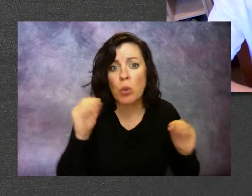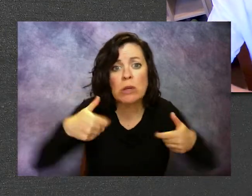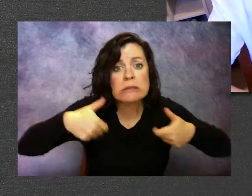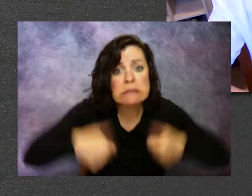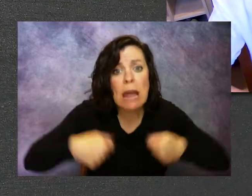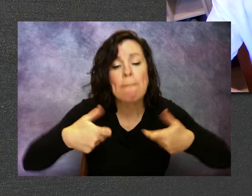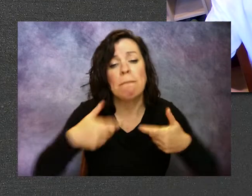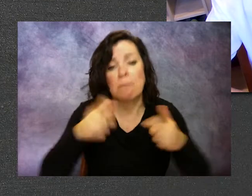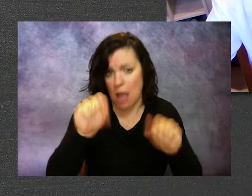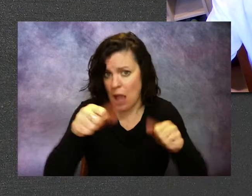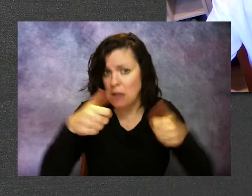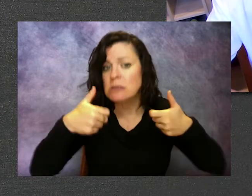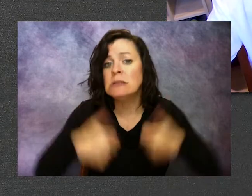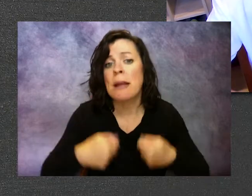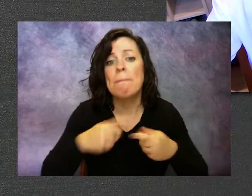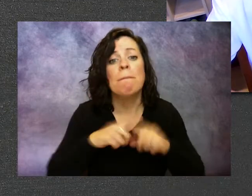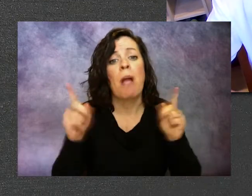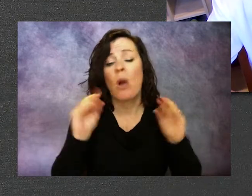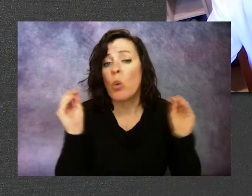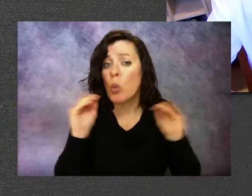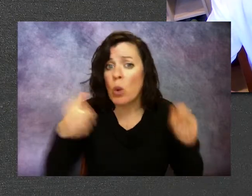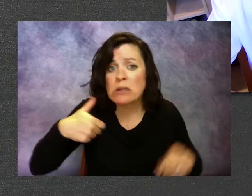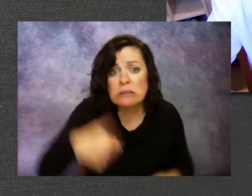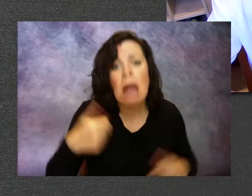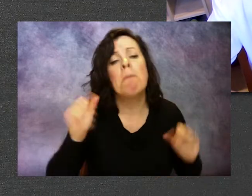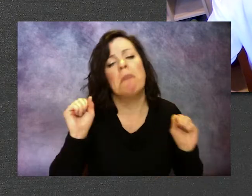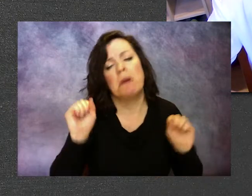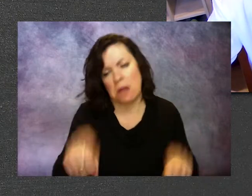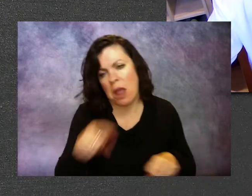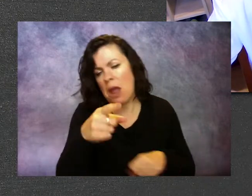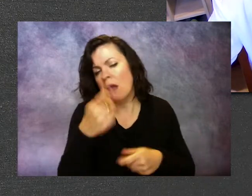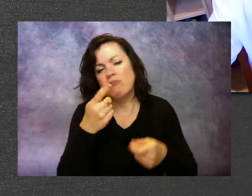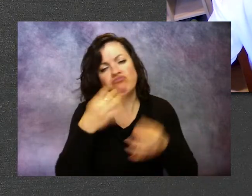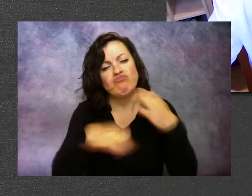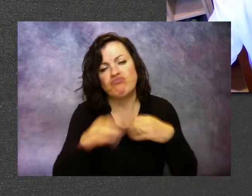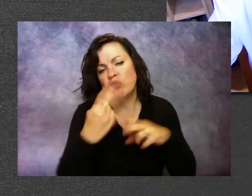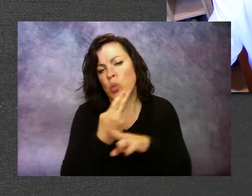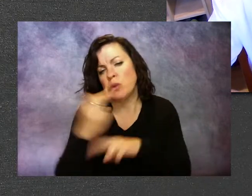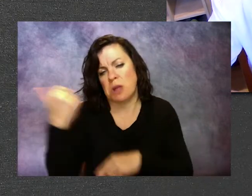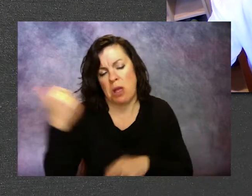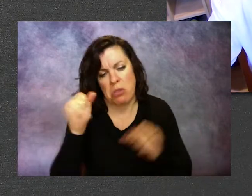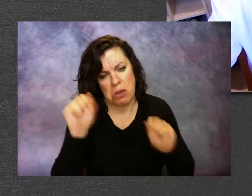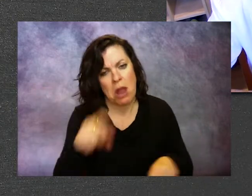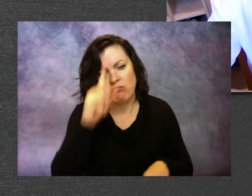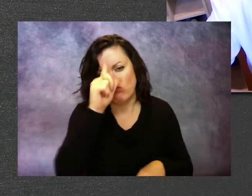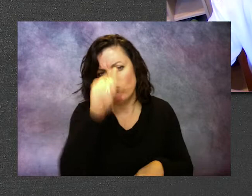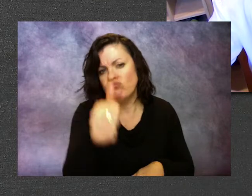If you don't have one or you're afraid to use it, no problem. Okay, so I put a little bit of tape on mine